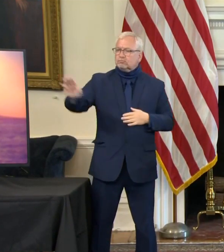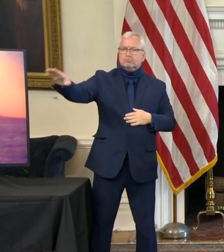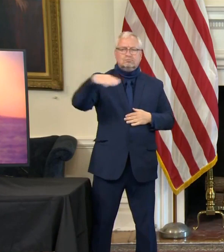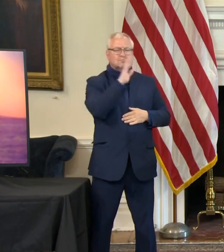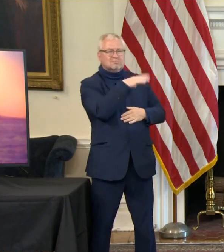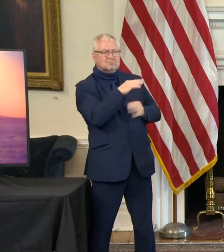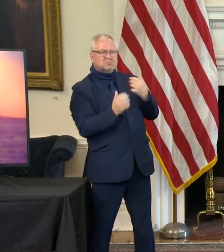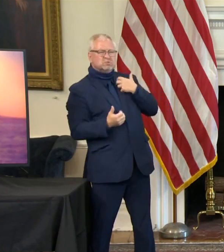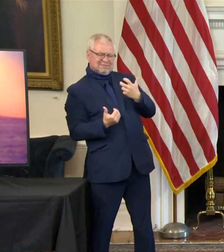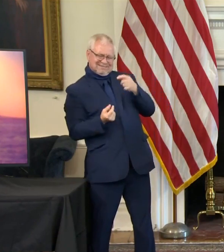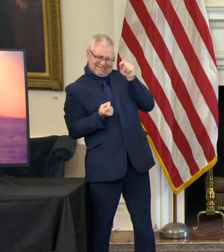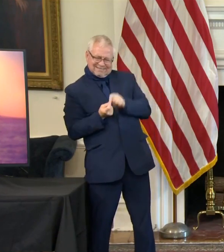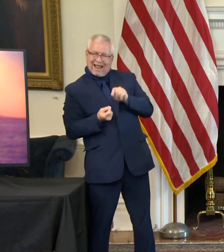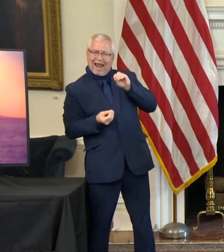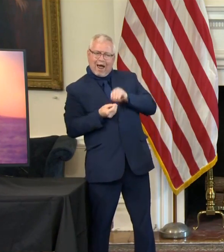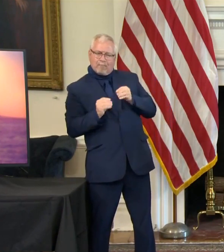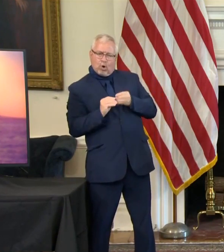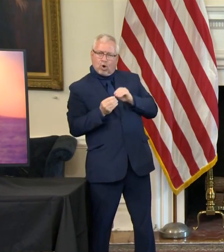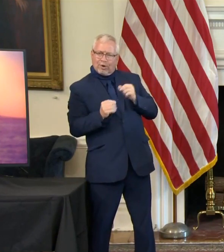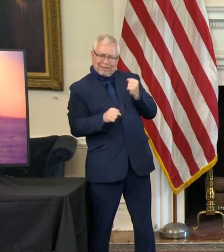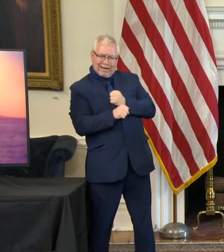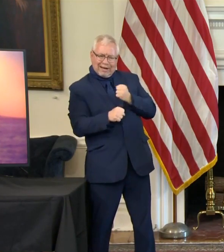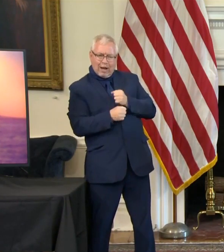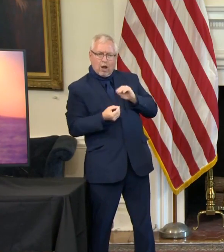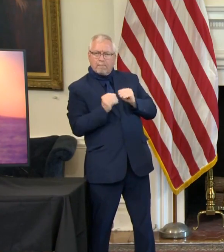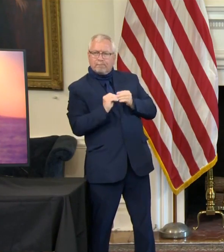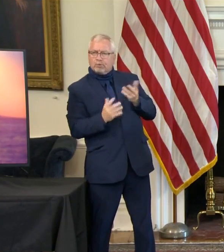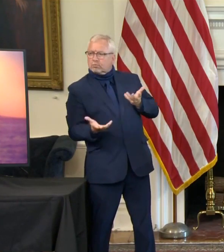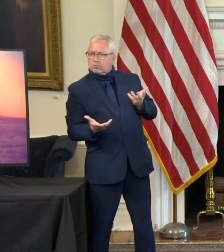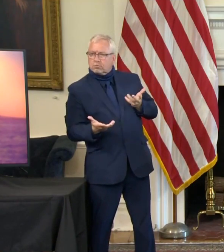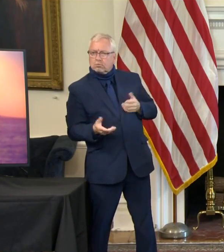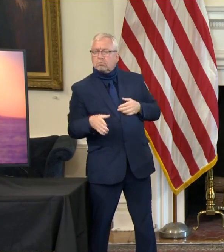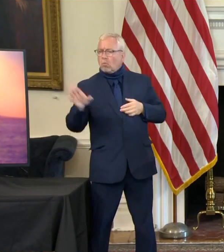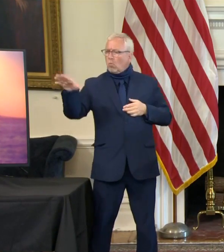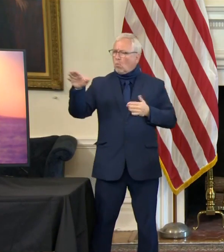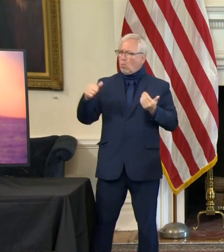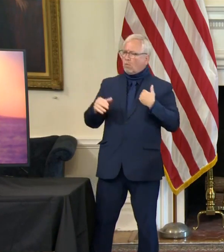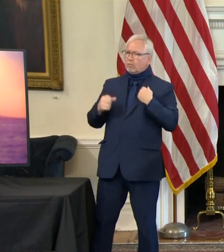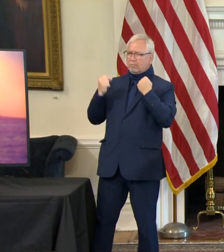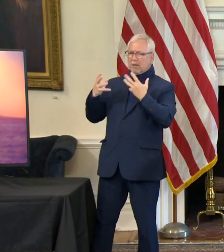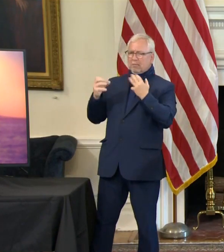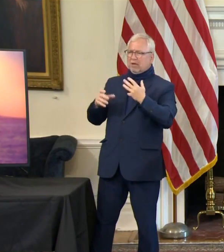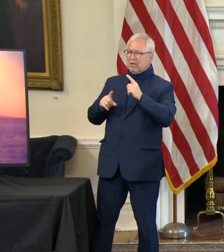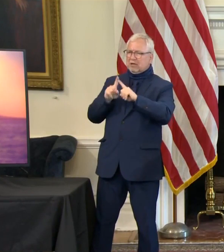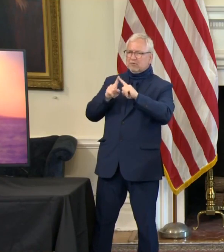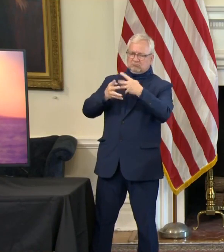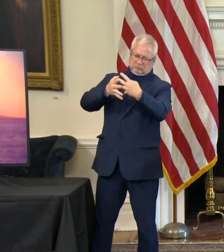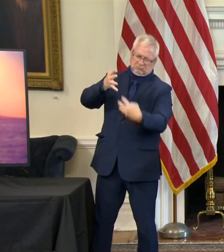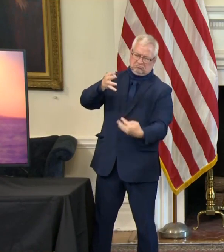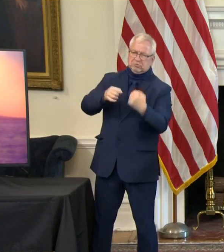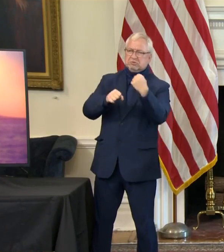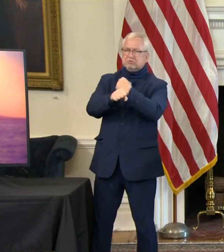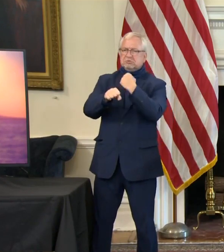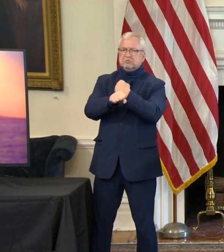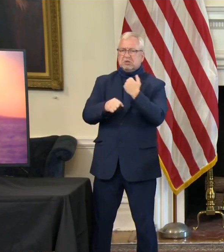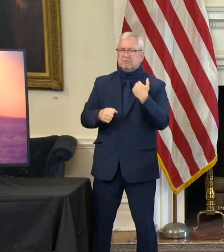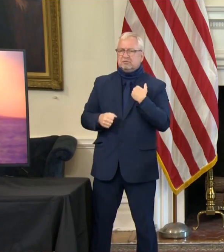CATEGORIES YOU HAVE TO BE CAREFUL. ANY PARTICULAR UNDERLYING CONDITION YOU SEEN SO FAR?